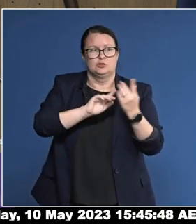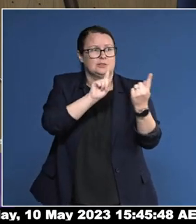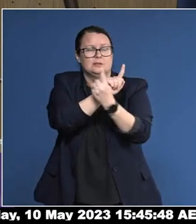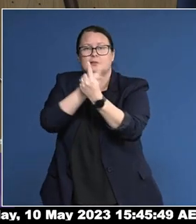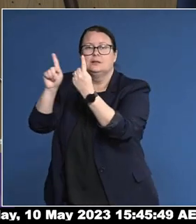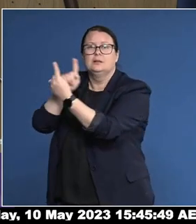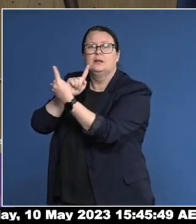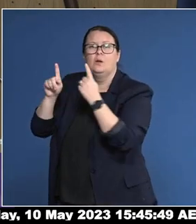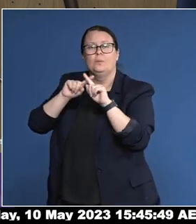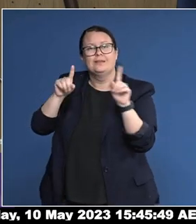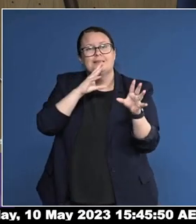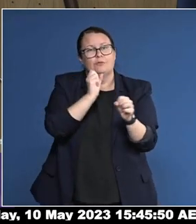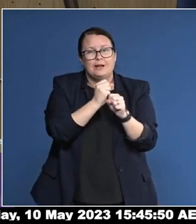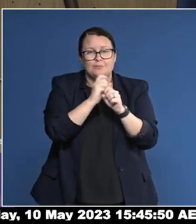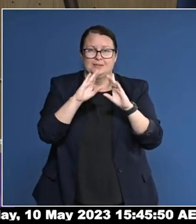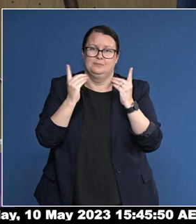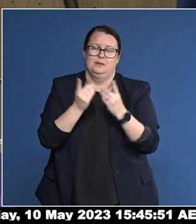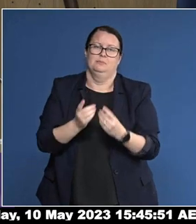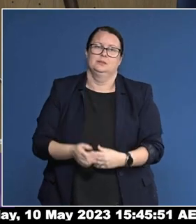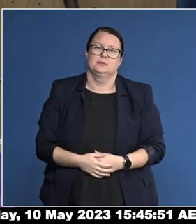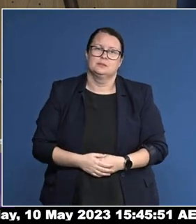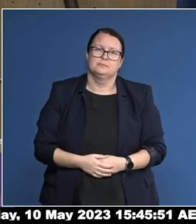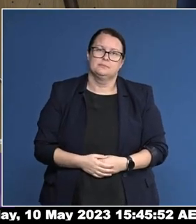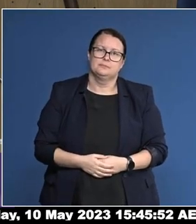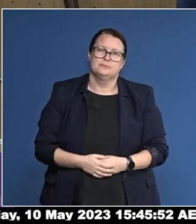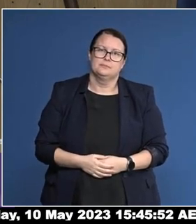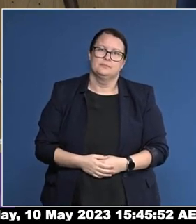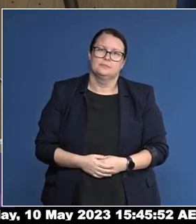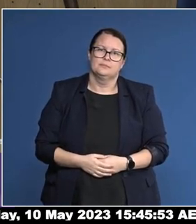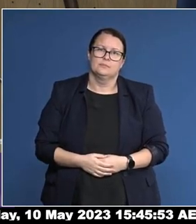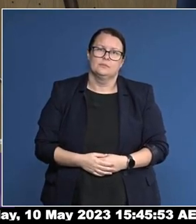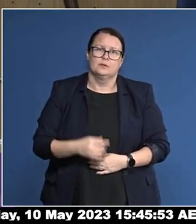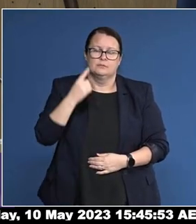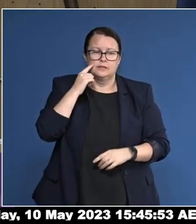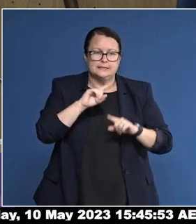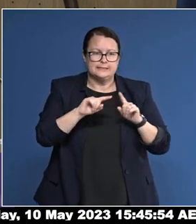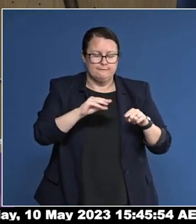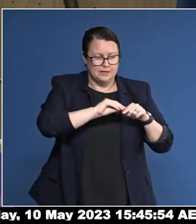Life course approaches consider the timing of influences, events and experiences over a